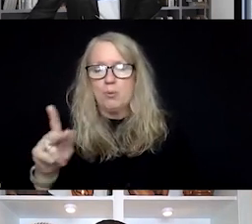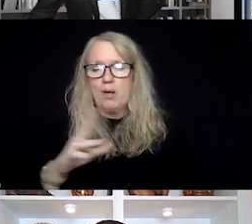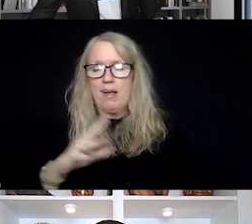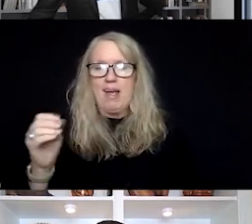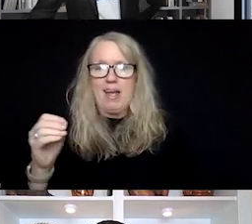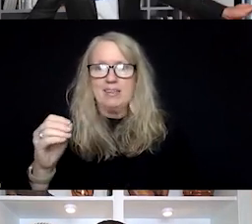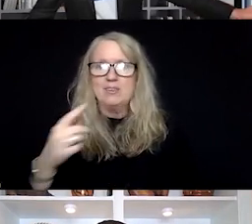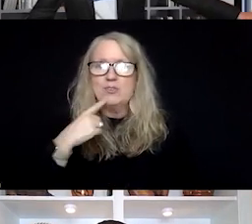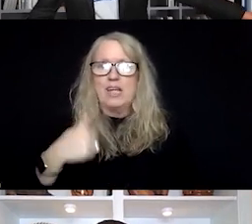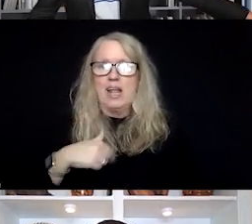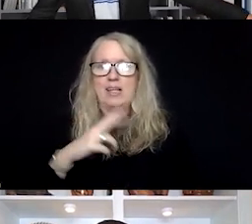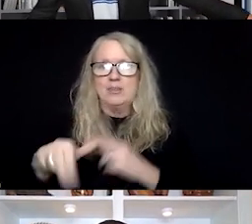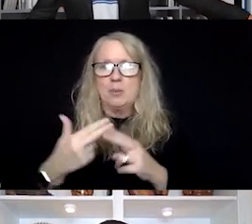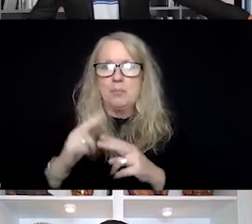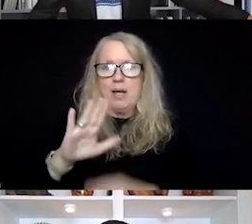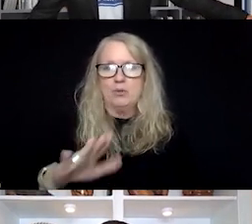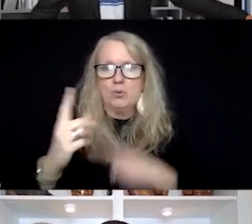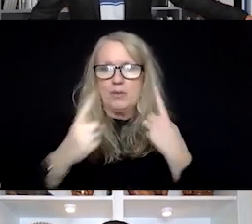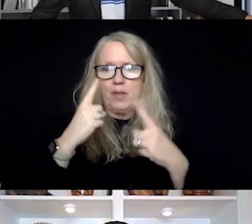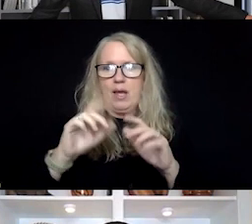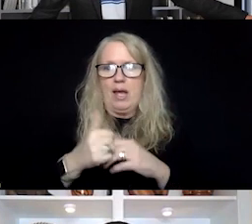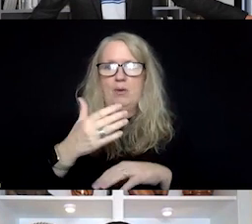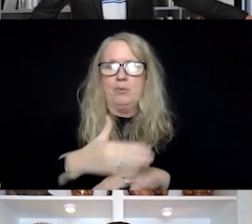TELL US ABOUT YOUR THOUGHTS ON HOW WE CAN GET BETTER ACCESS